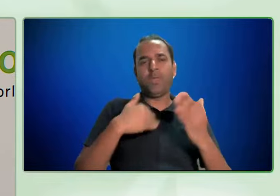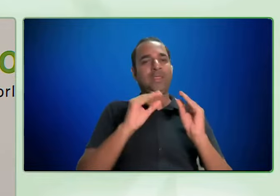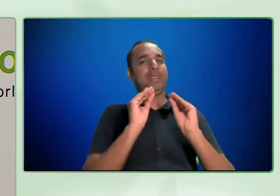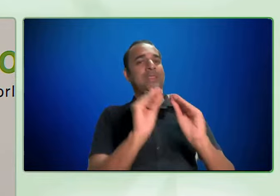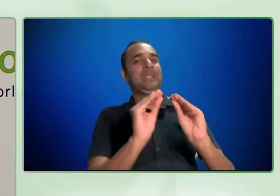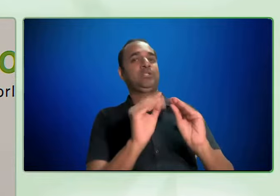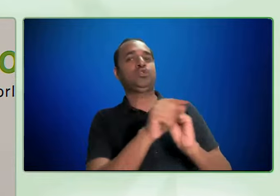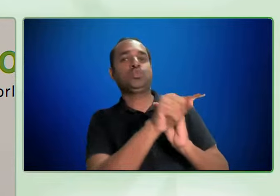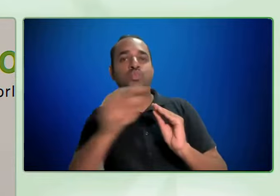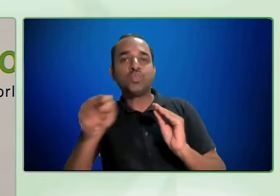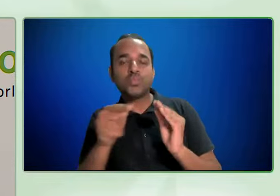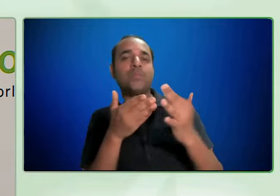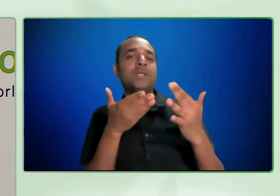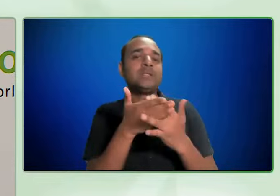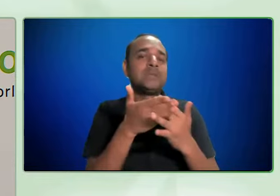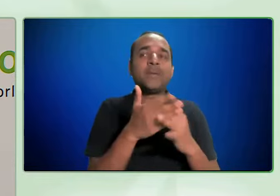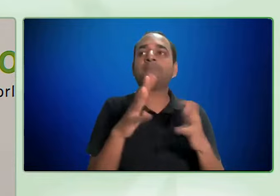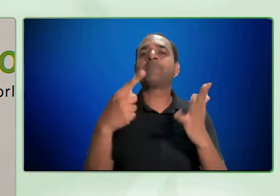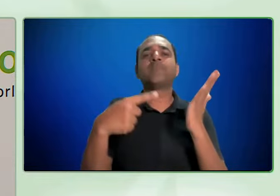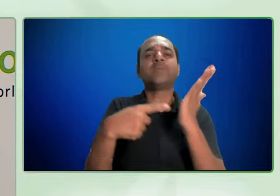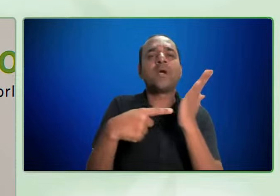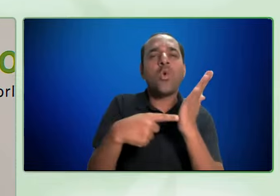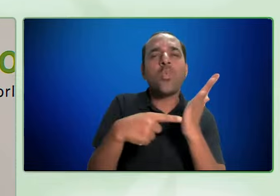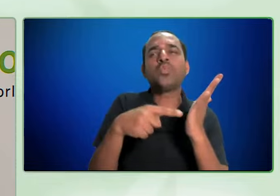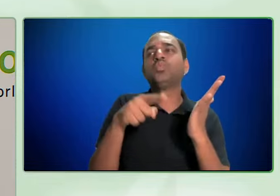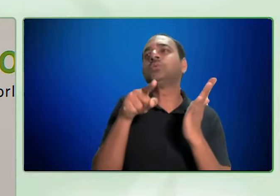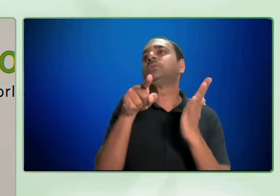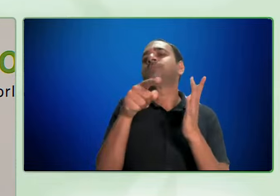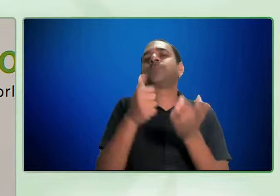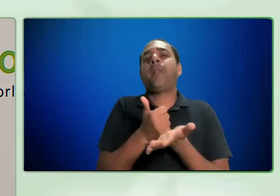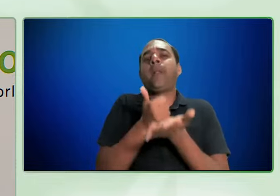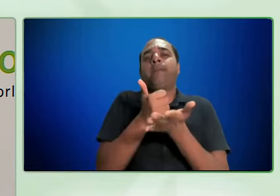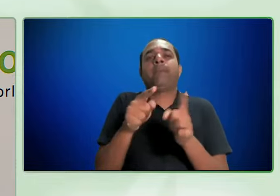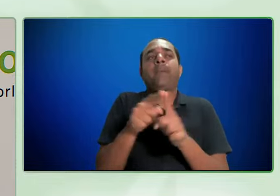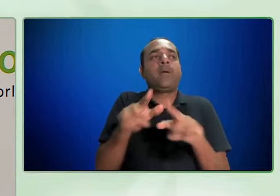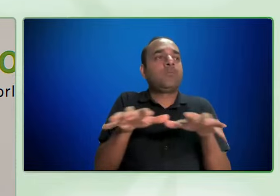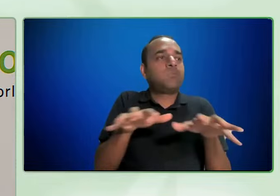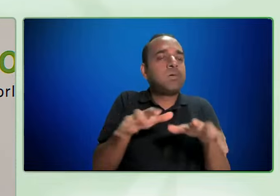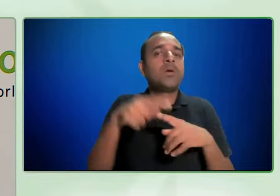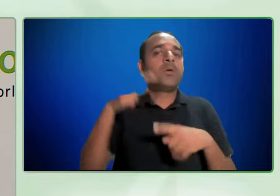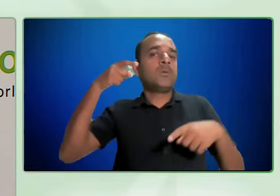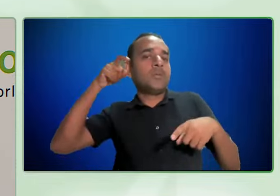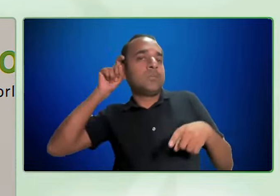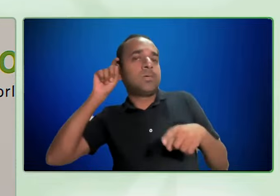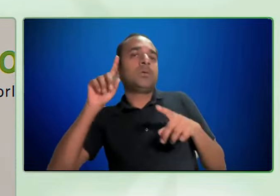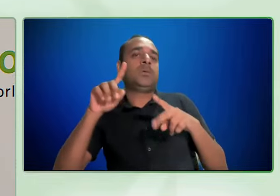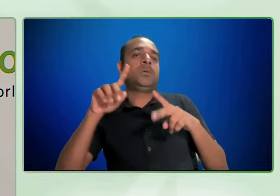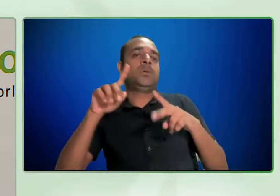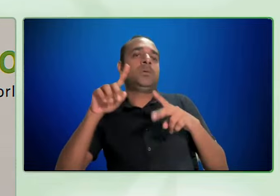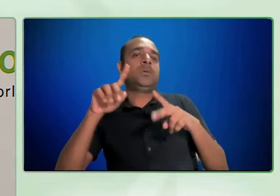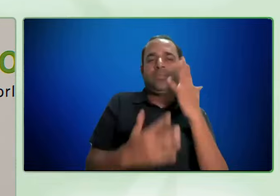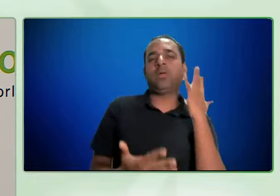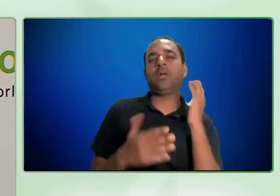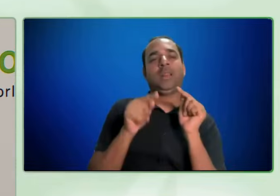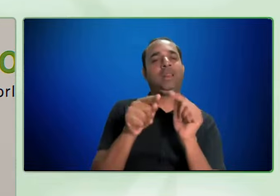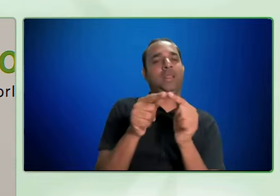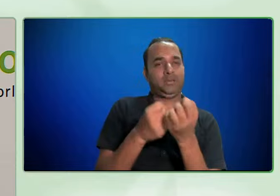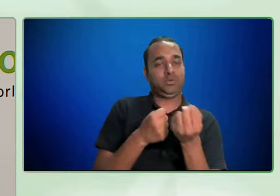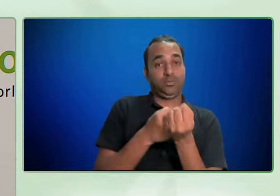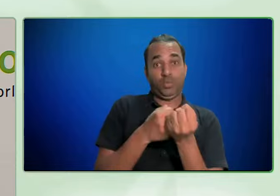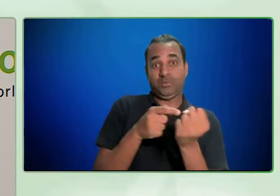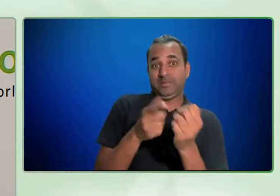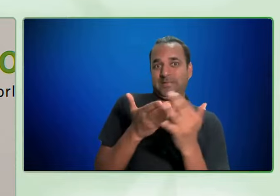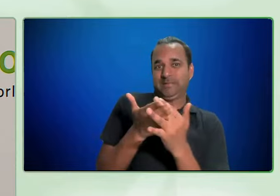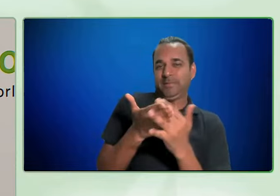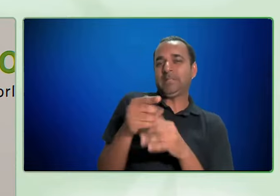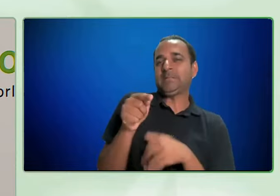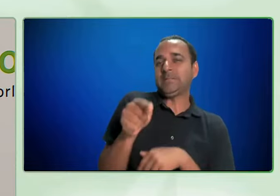economic benefit, the social benefit for our society, at so many layers, it should be part